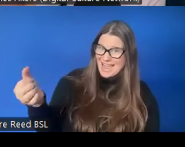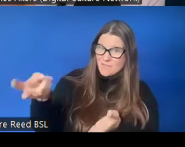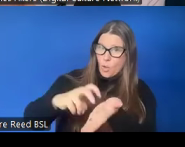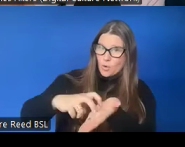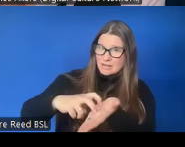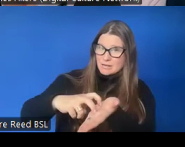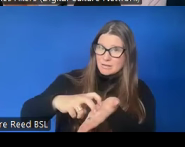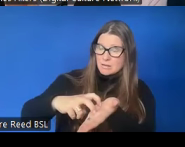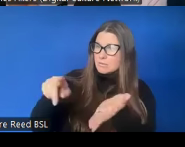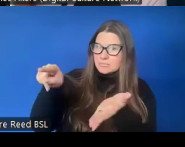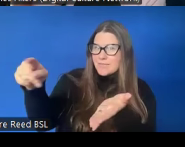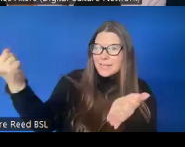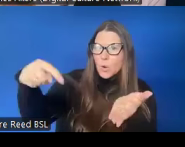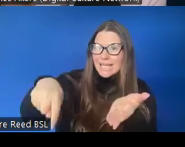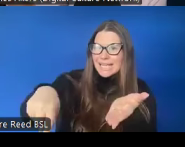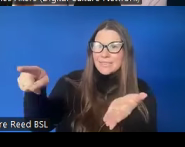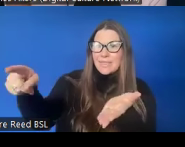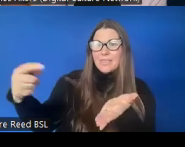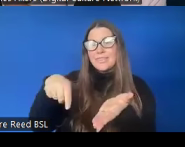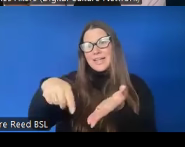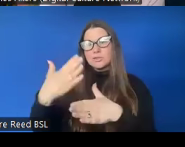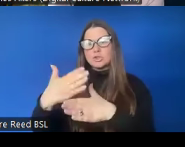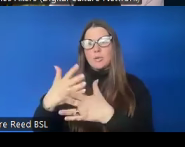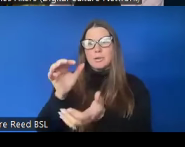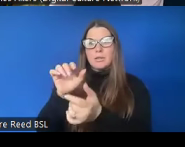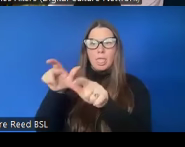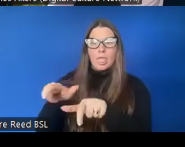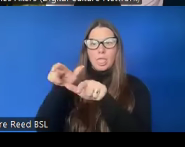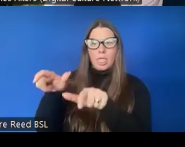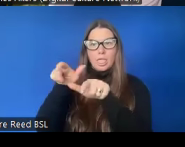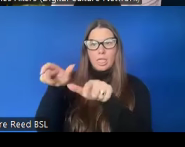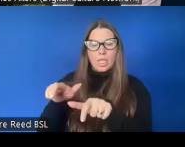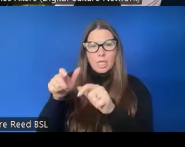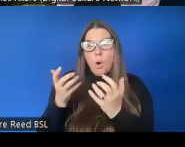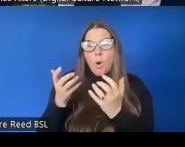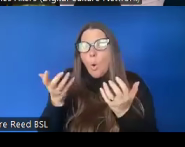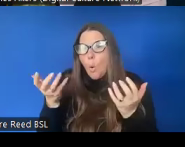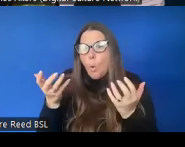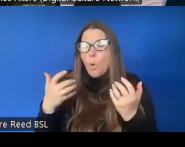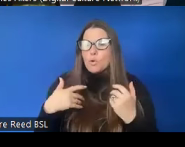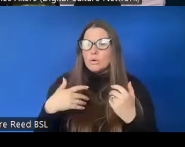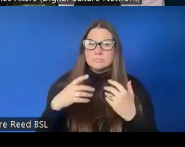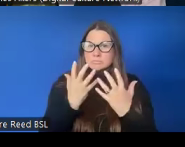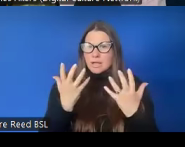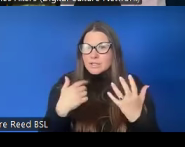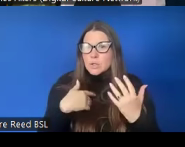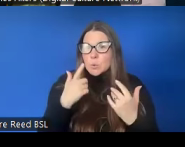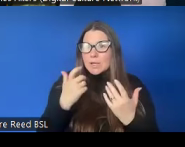to their phone for you to get the two-factor authentication, things like that? There are a lot of bottlenecks, if you go through this process,